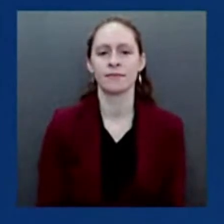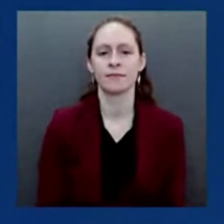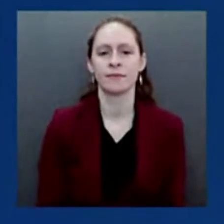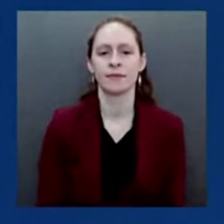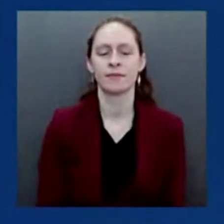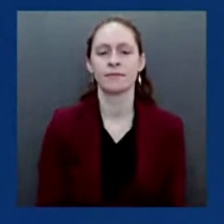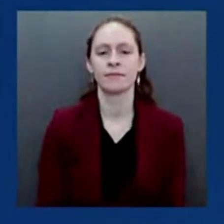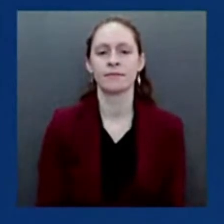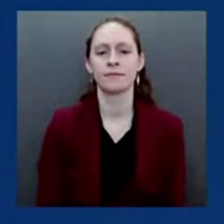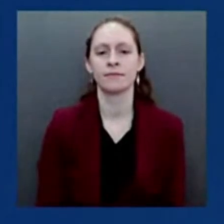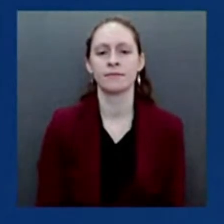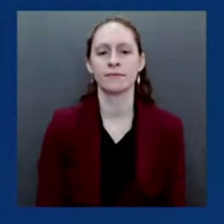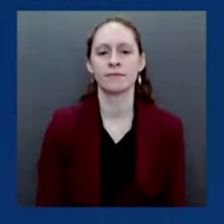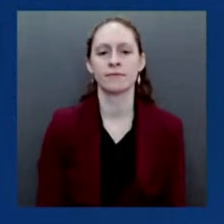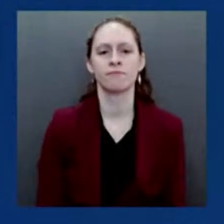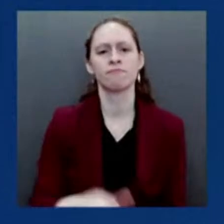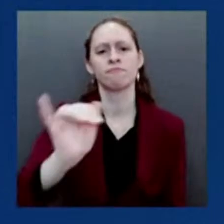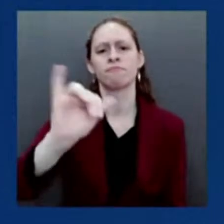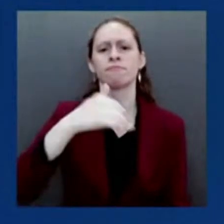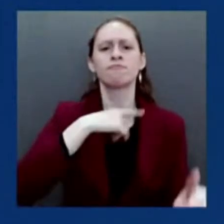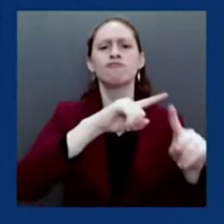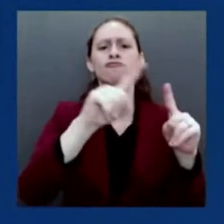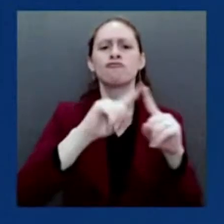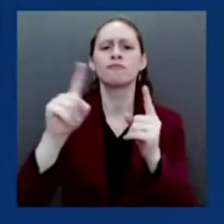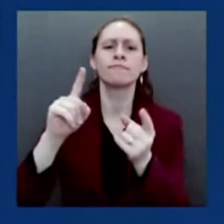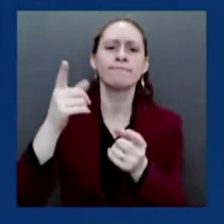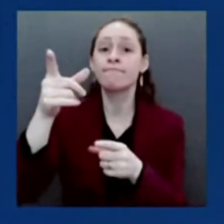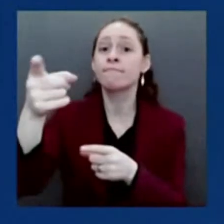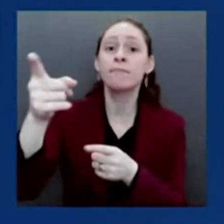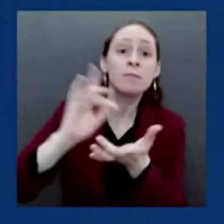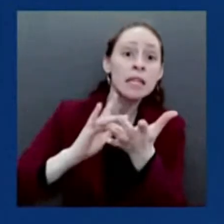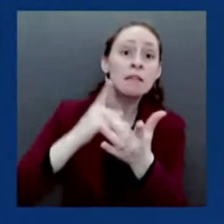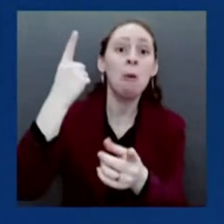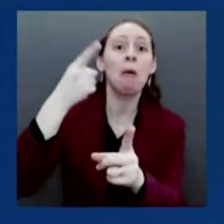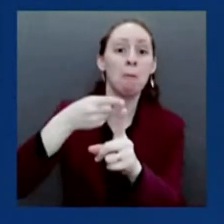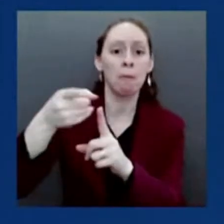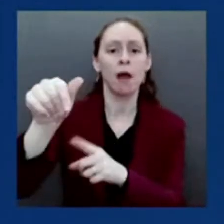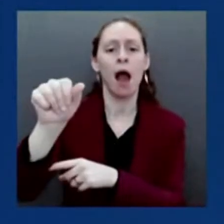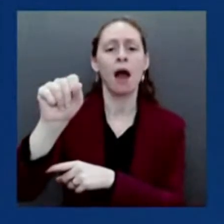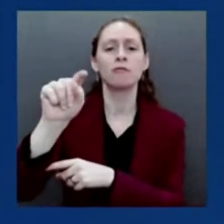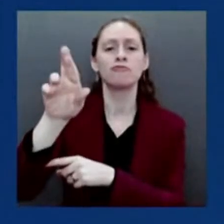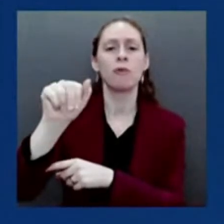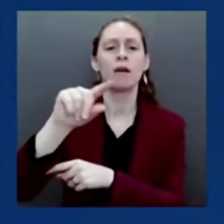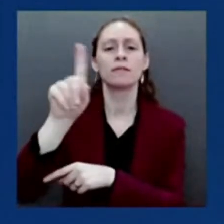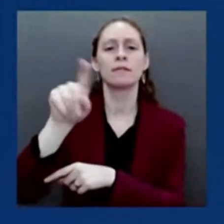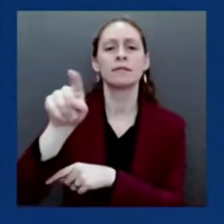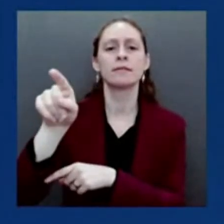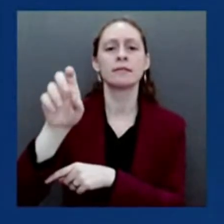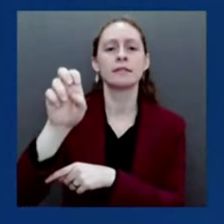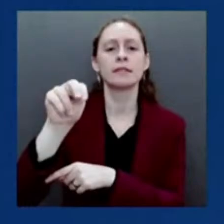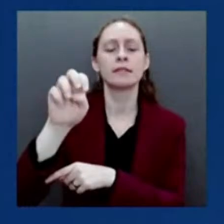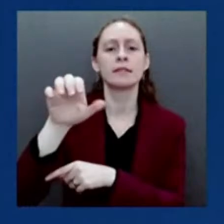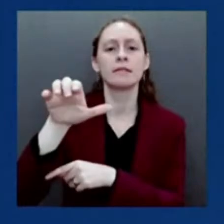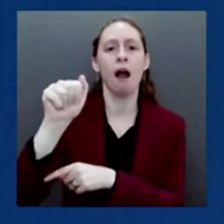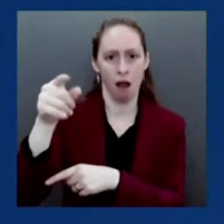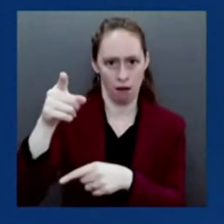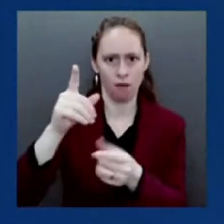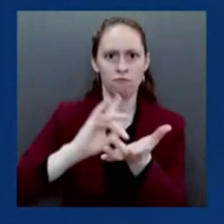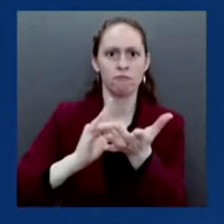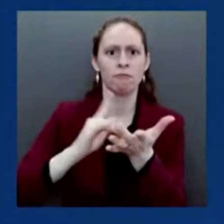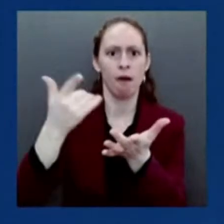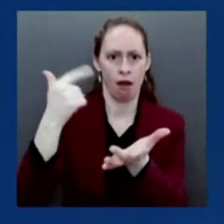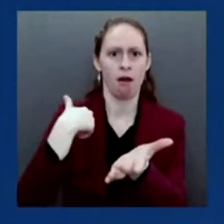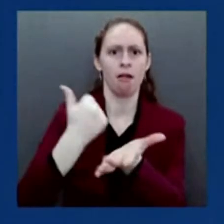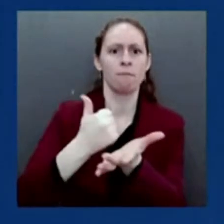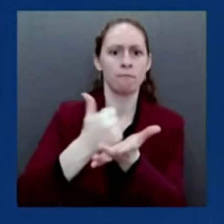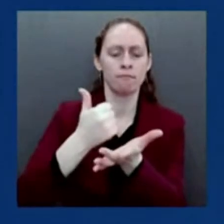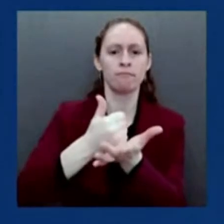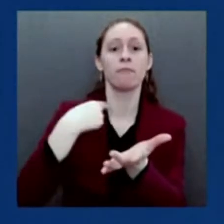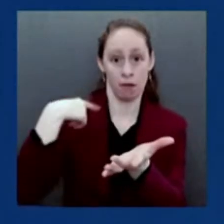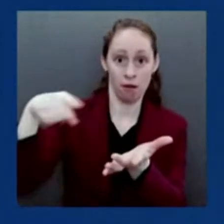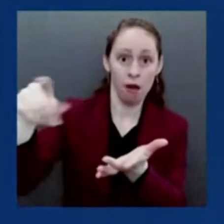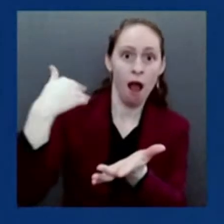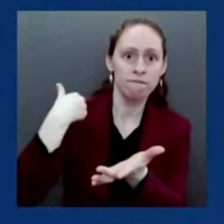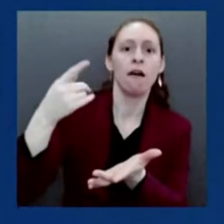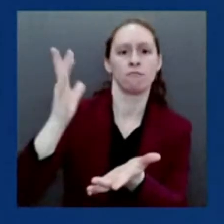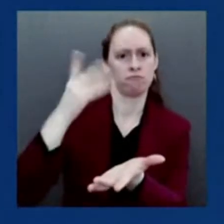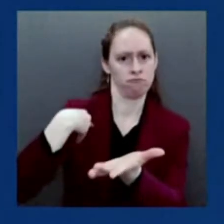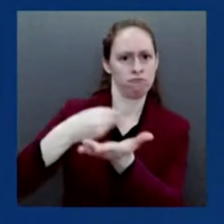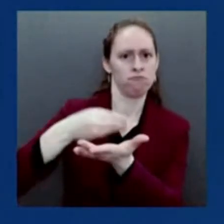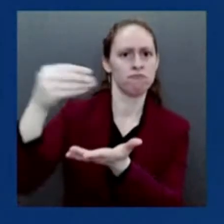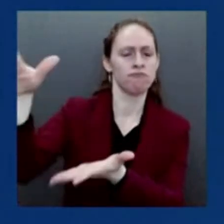MILLION DOSES OF ASTRAZENECA'S